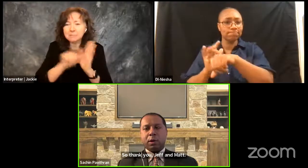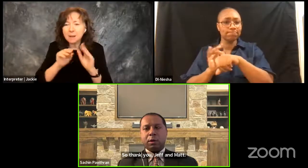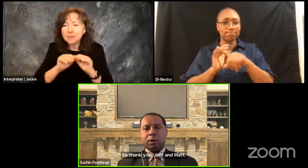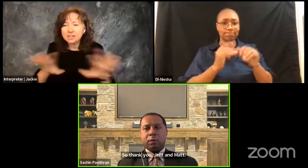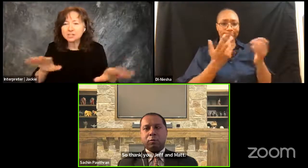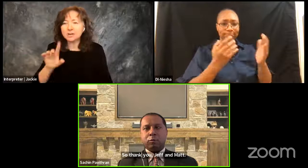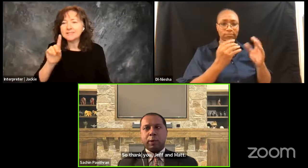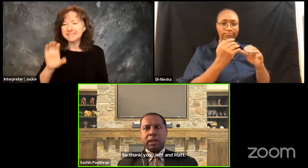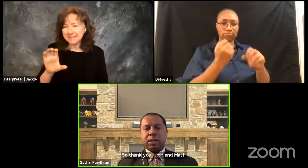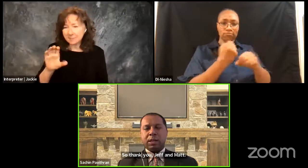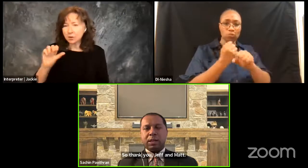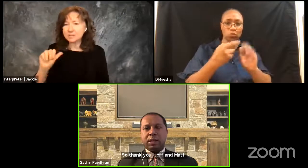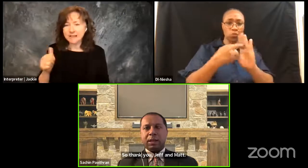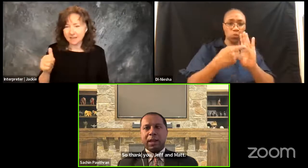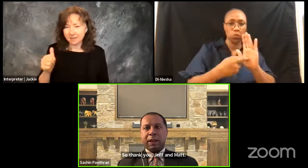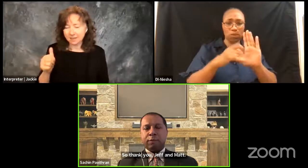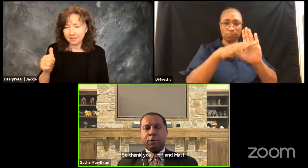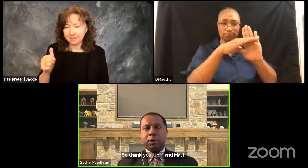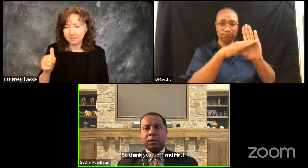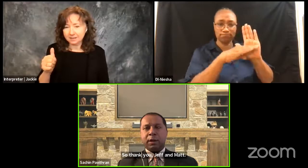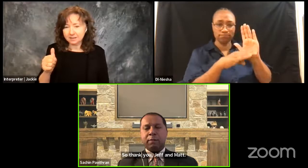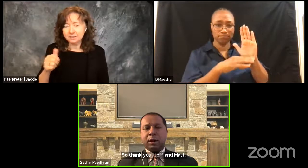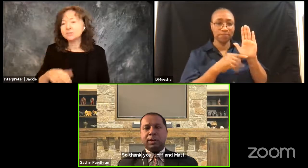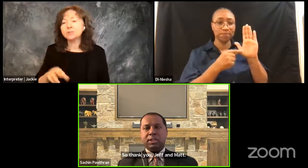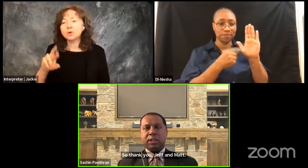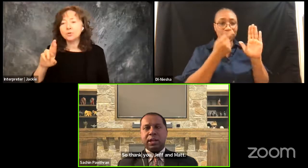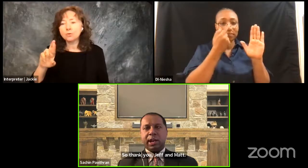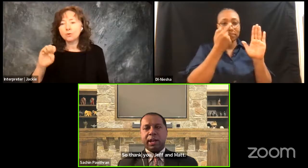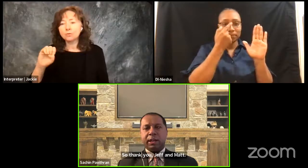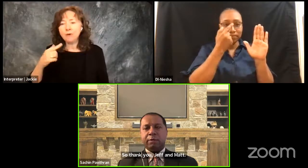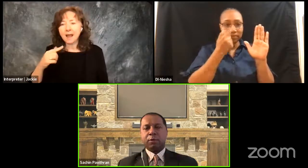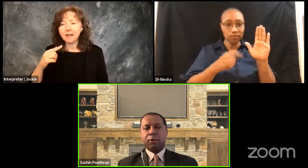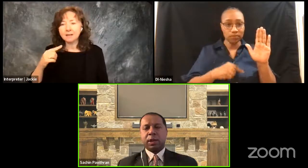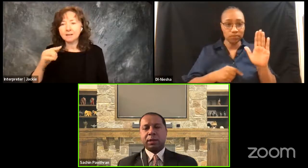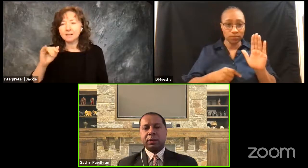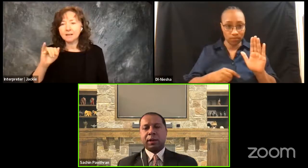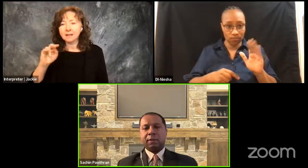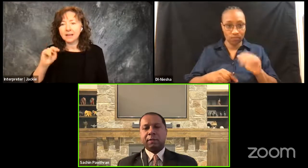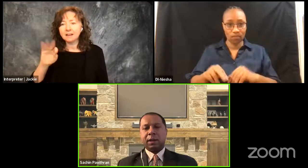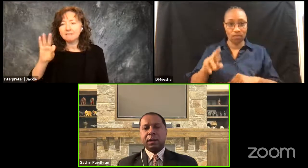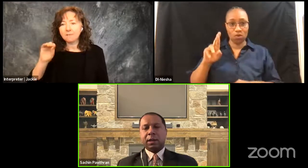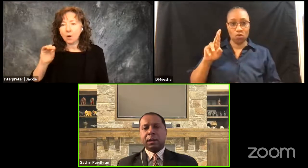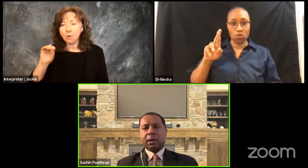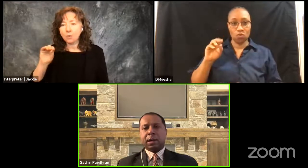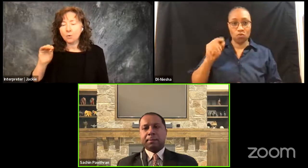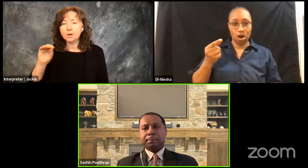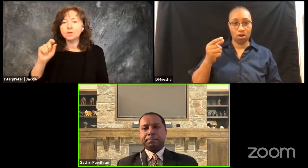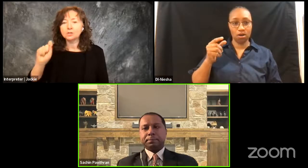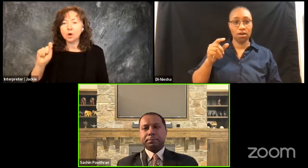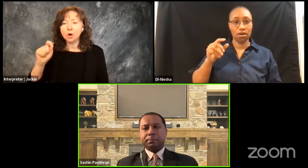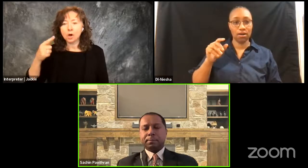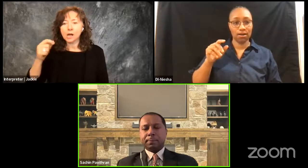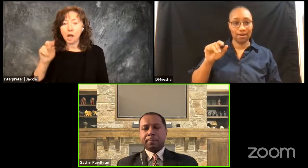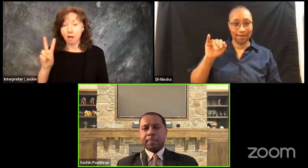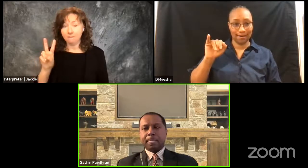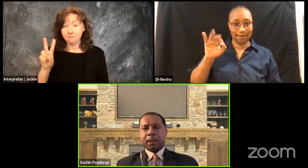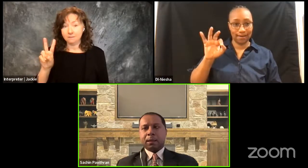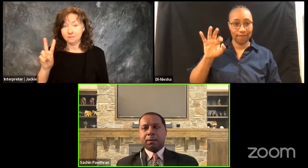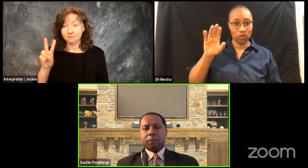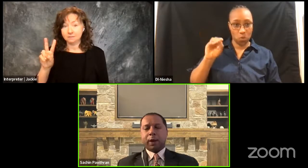on REGINFO.gov.